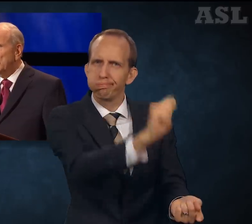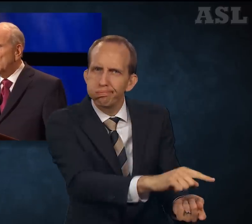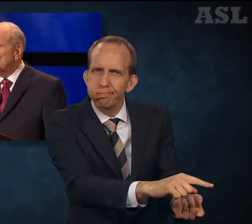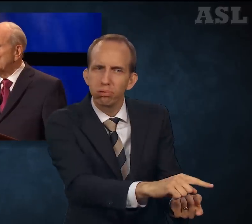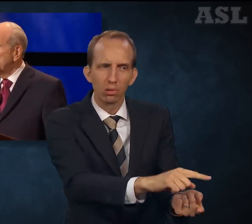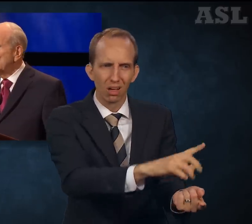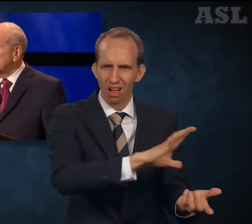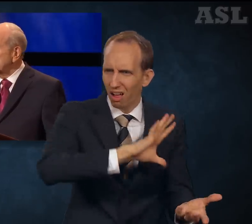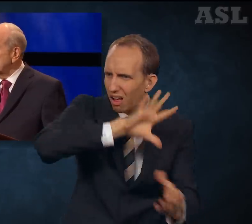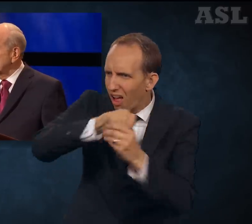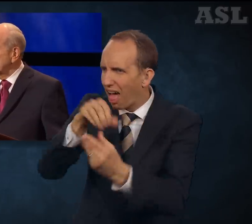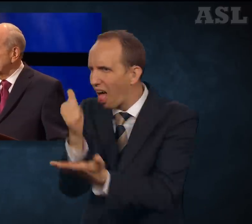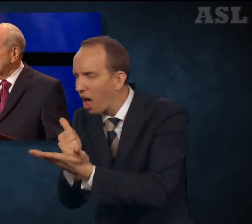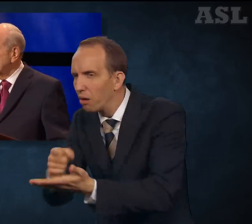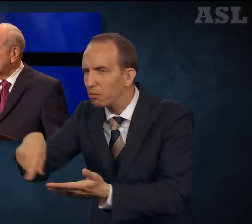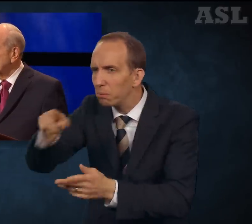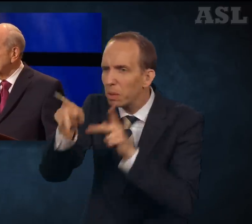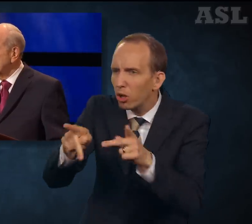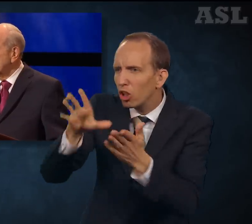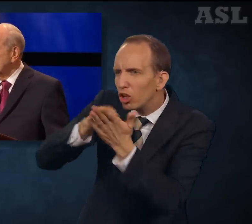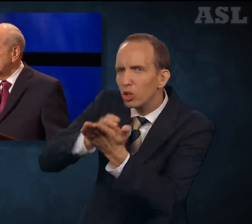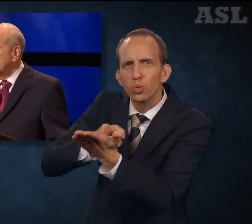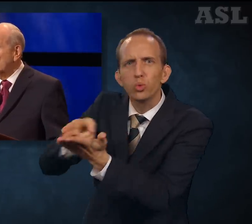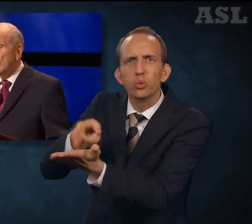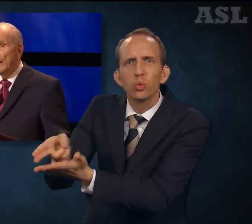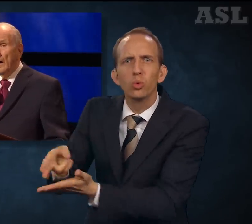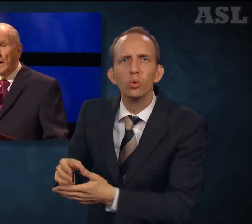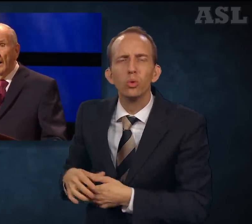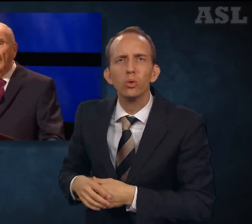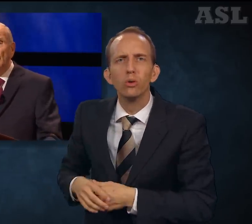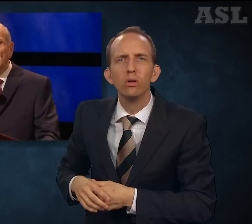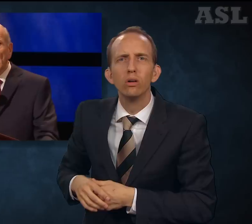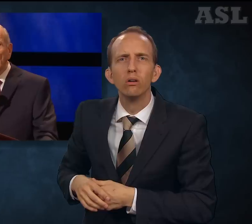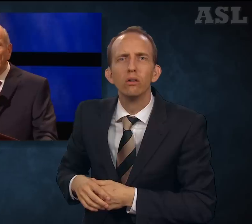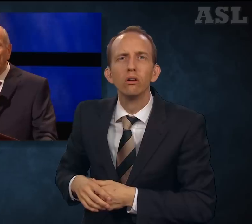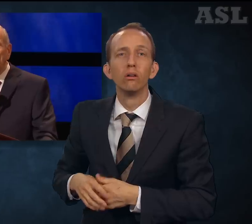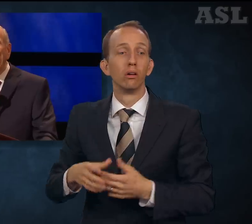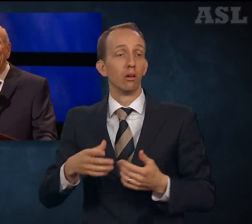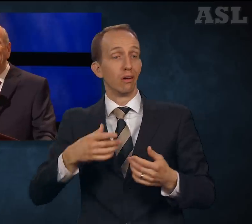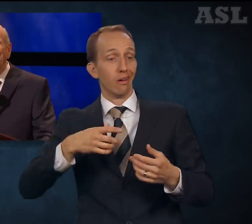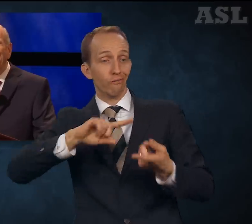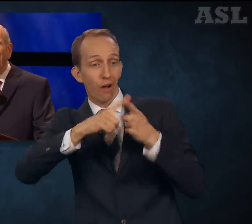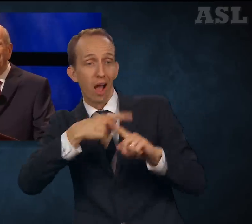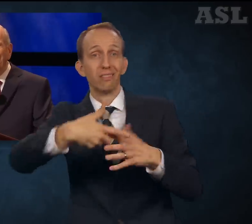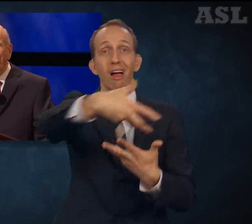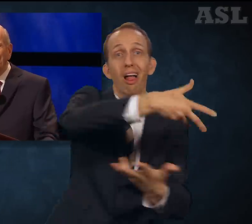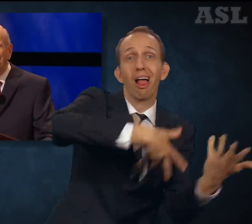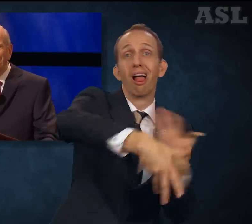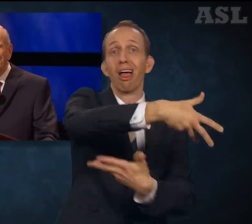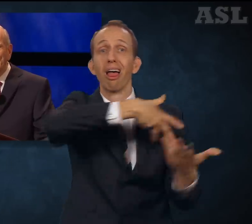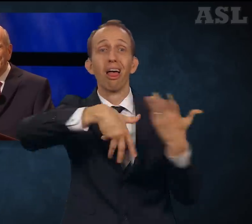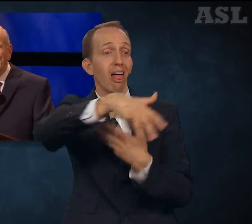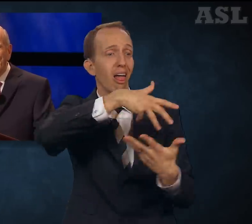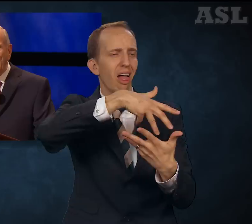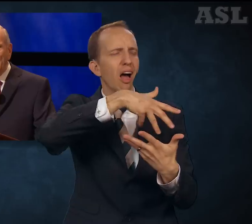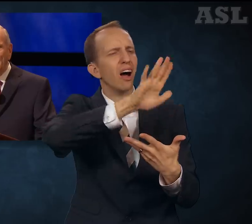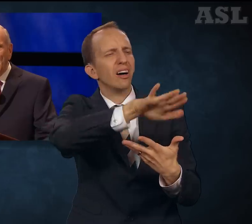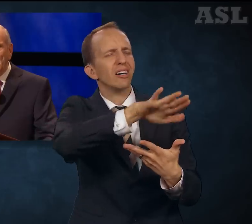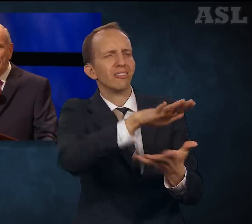SPEND LESS TIME IN SPORTS SO I COULD HELP A PERSON IN NEED